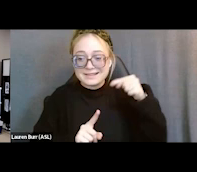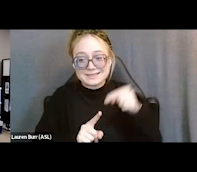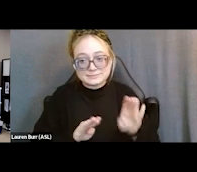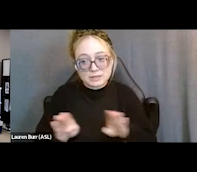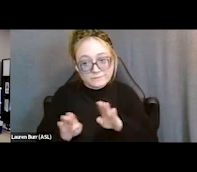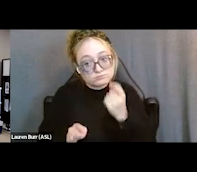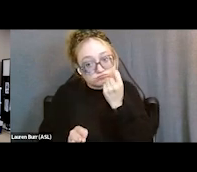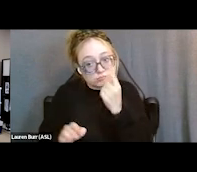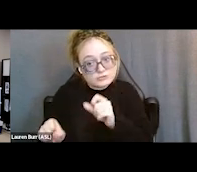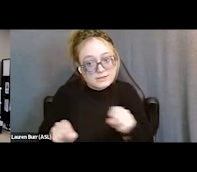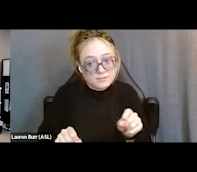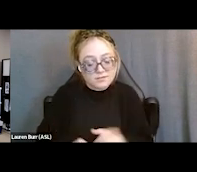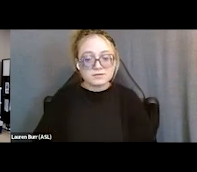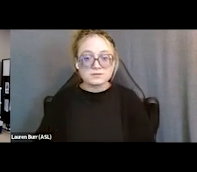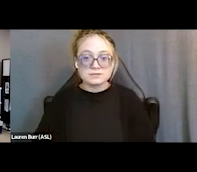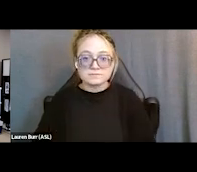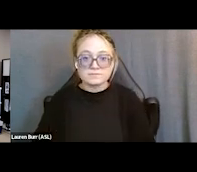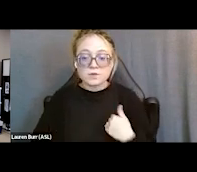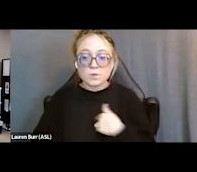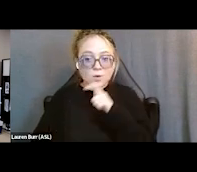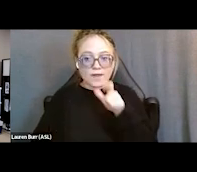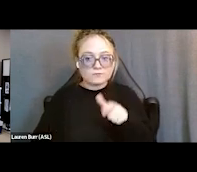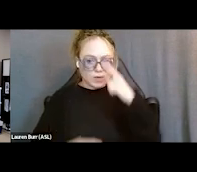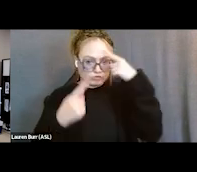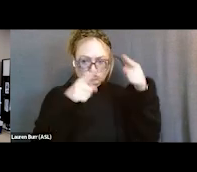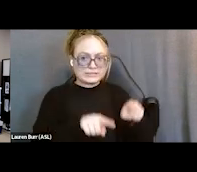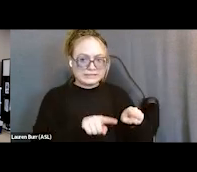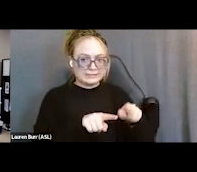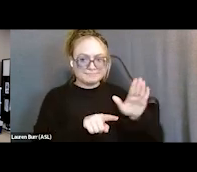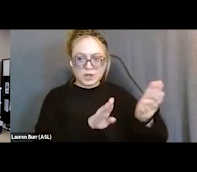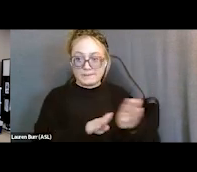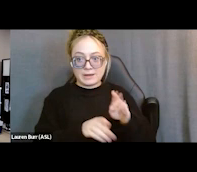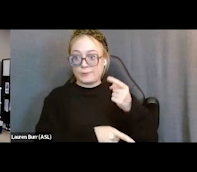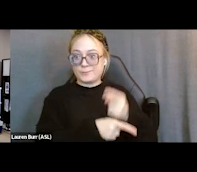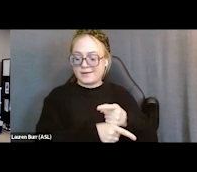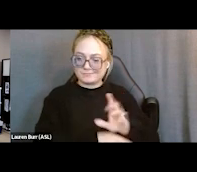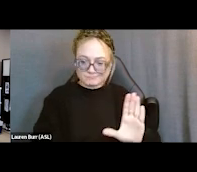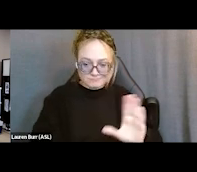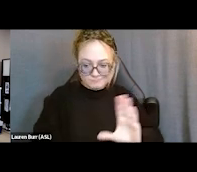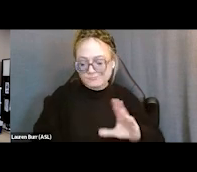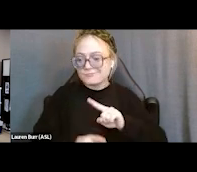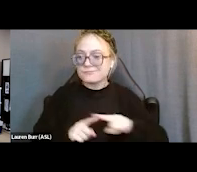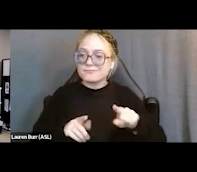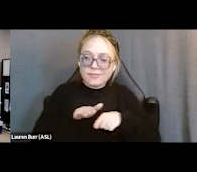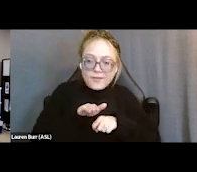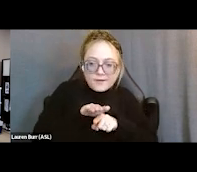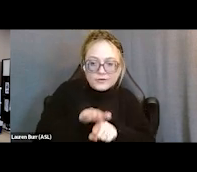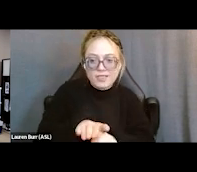So we don't need to agree with the behavior, but the underlying sense here is that we're saying,